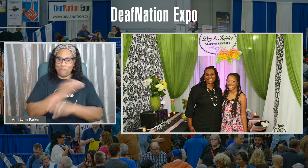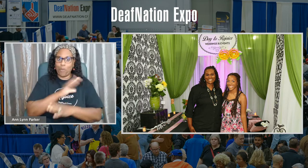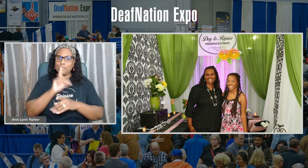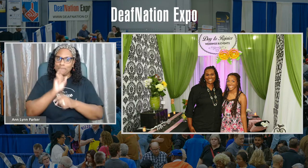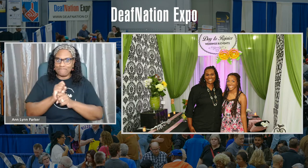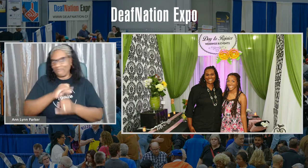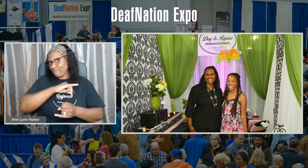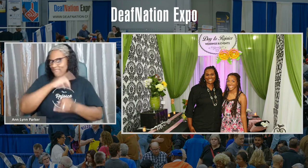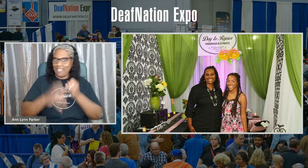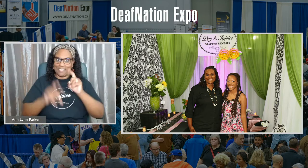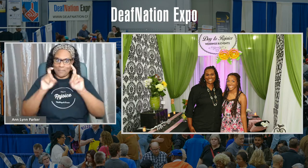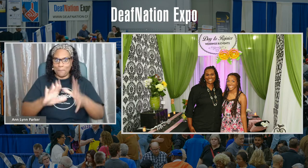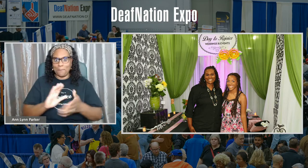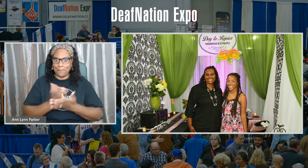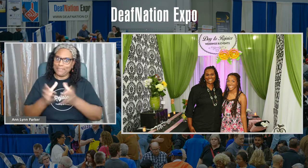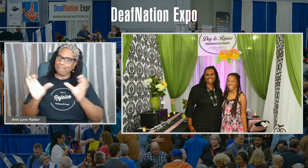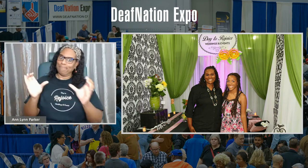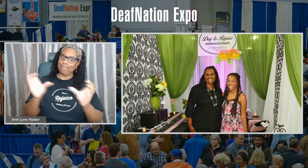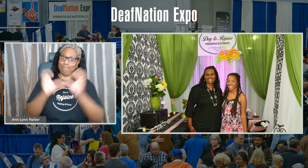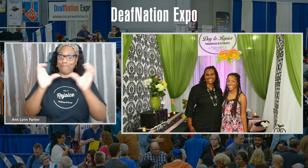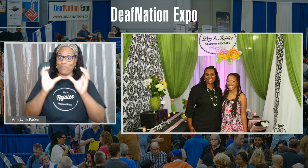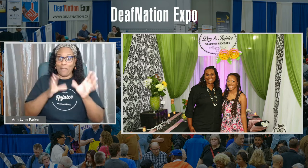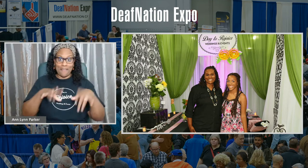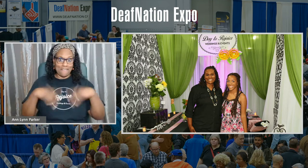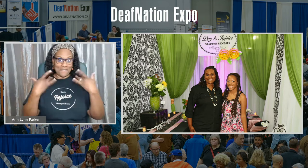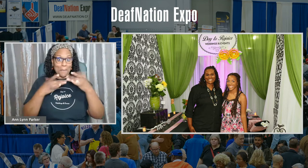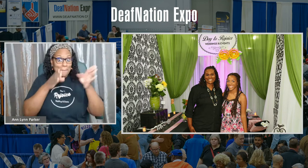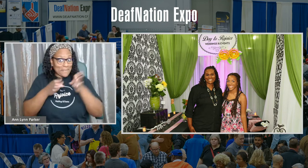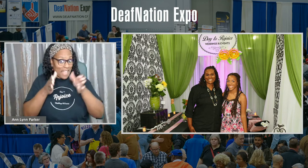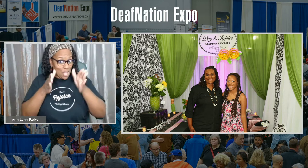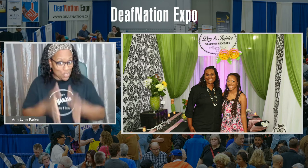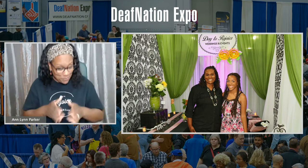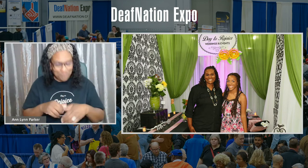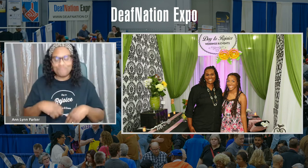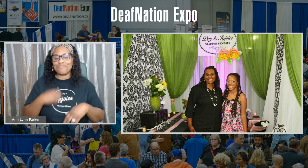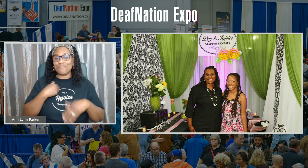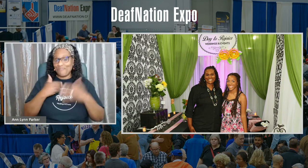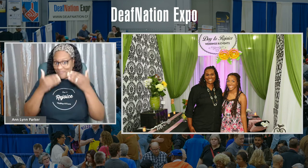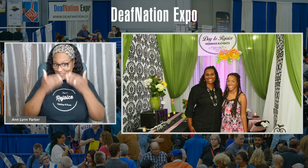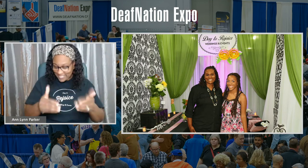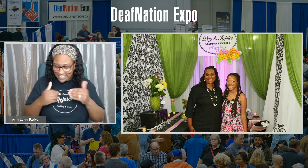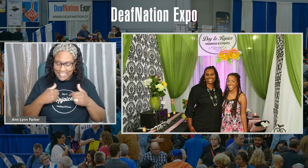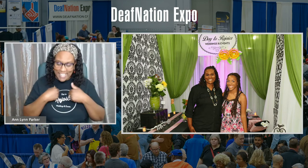before completing the exam and becoming a certified event planner,